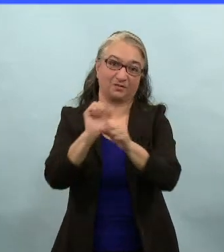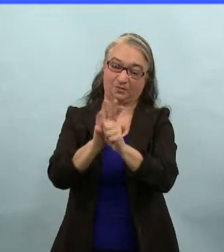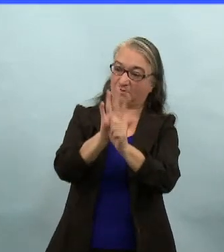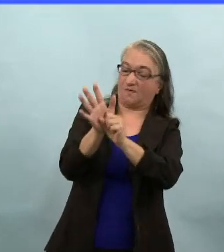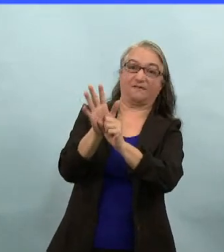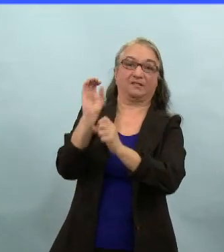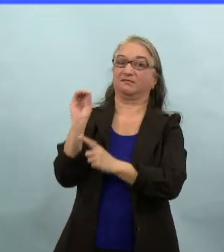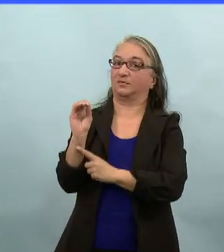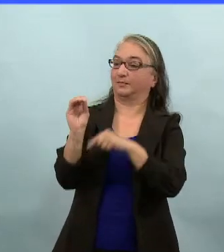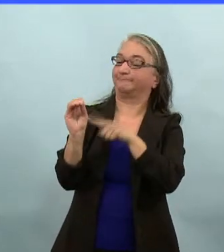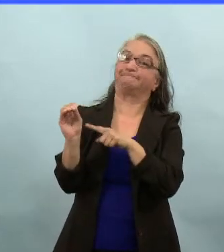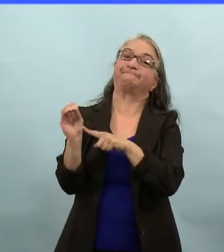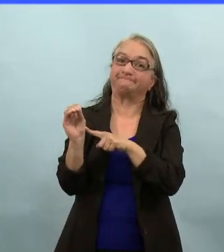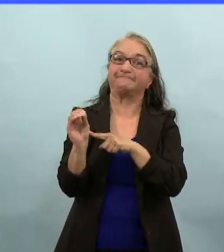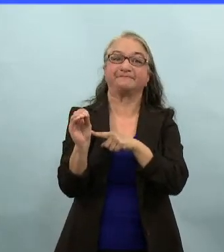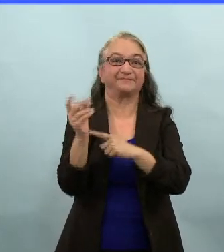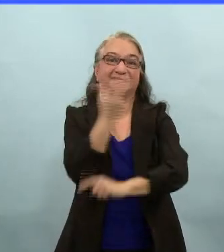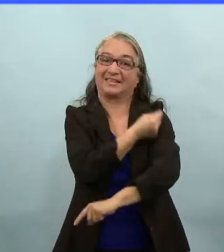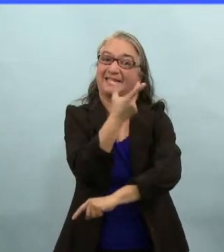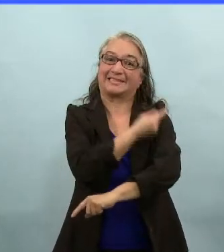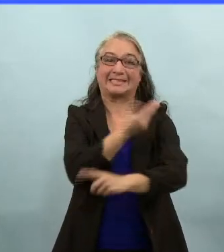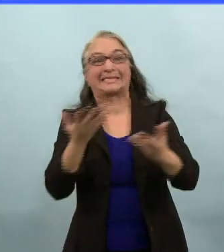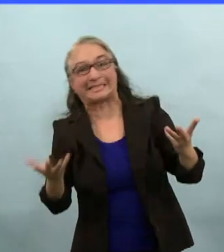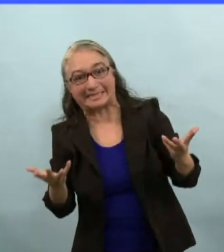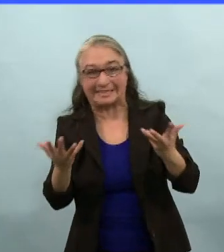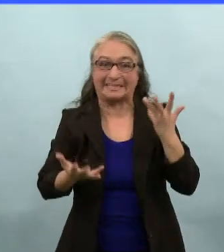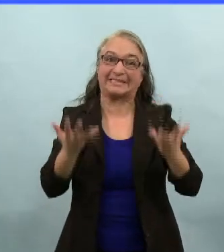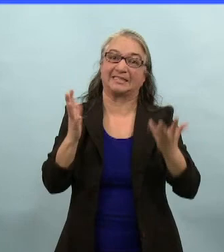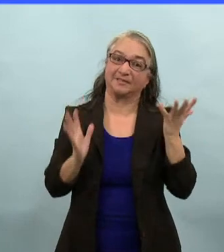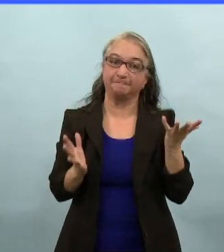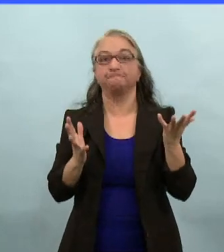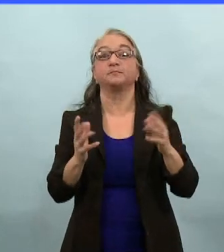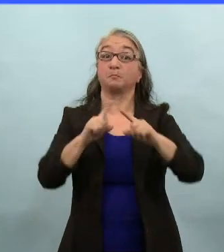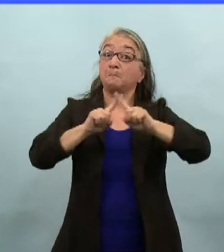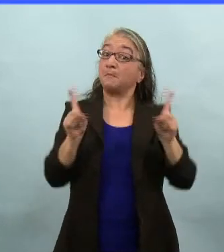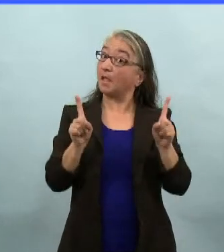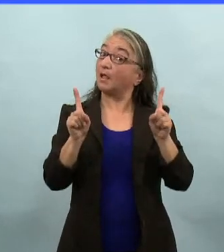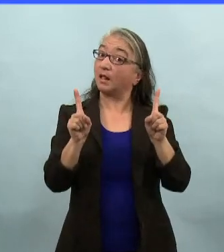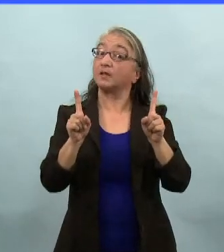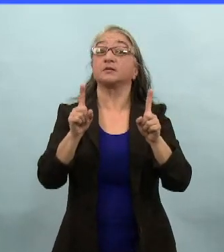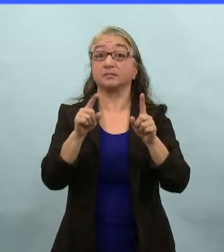about how we can continue to protect ourselves against ending up in the hospital or worse